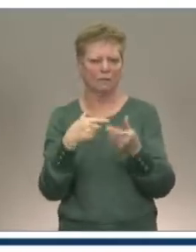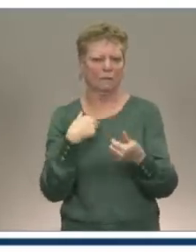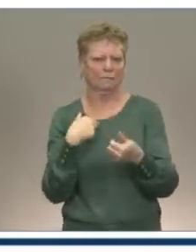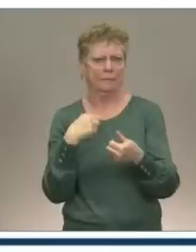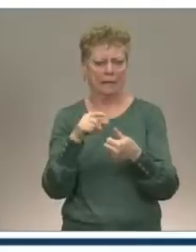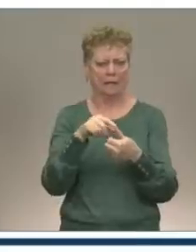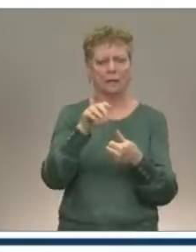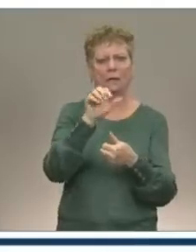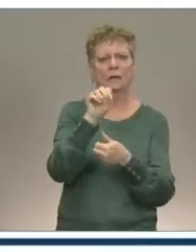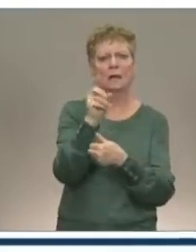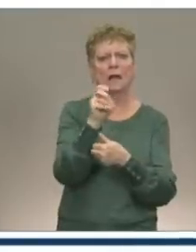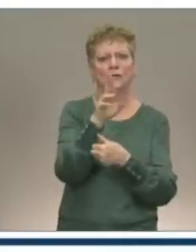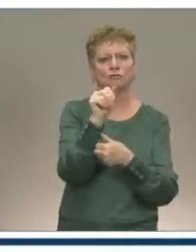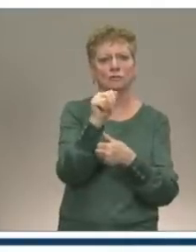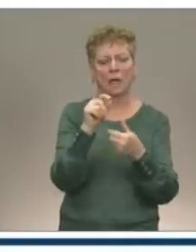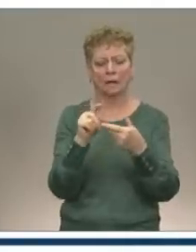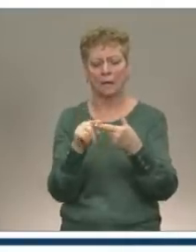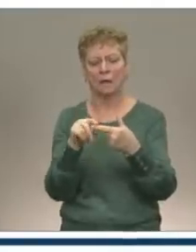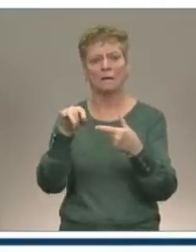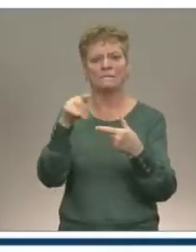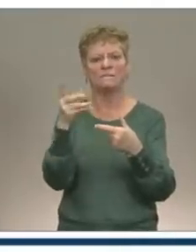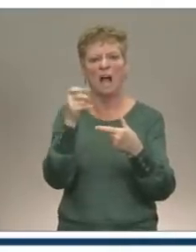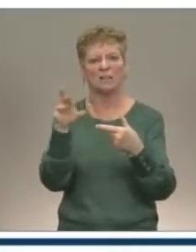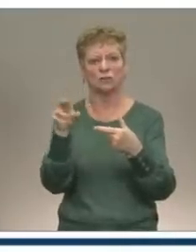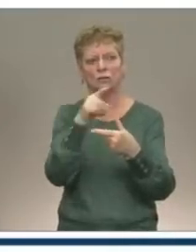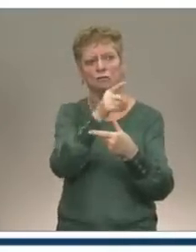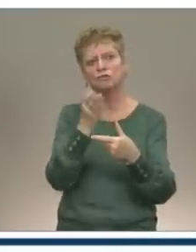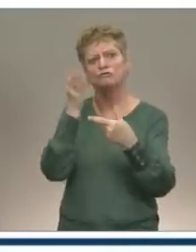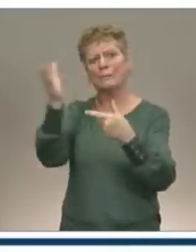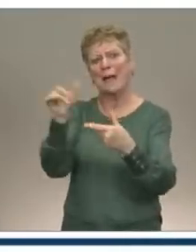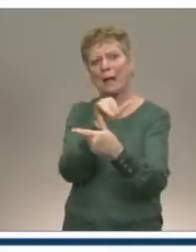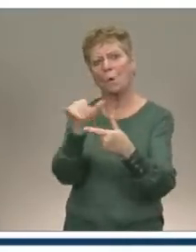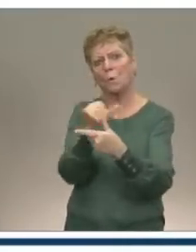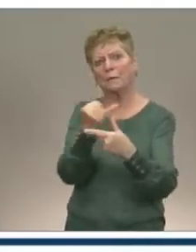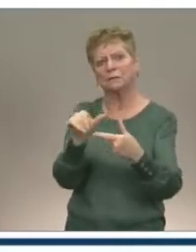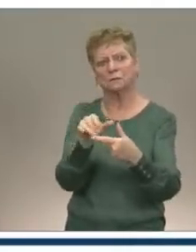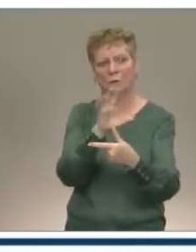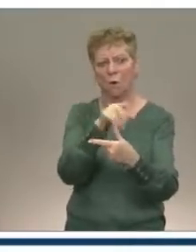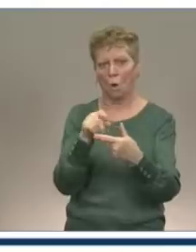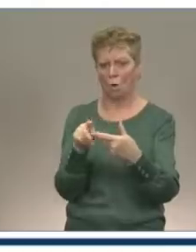would recommend the pfizer as the the absolutely you should get a pfizer or a modern as your as